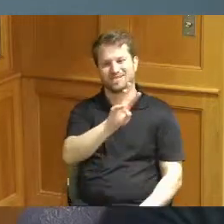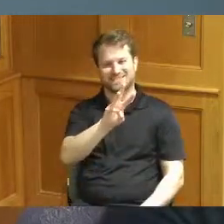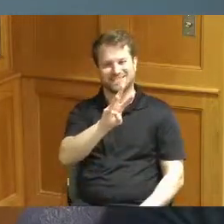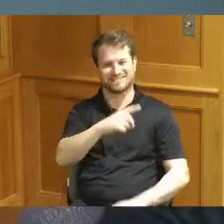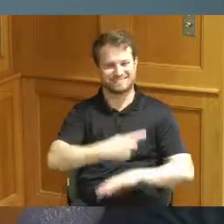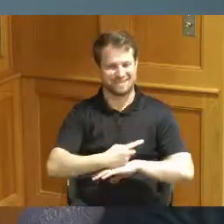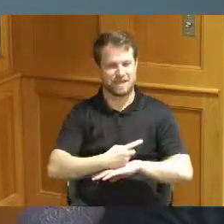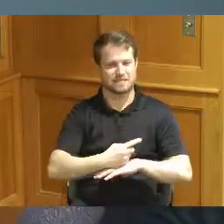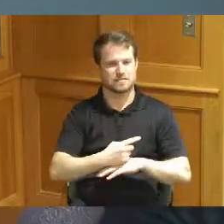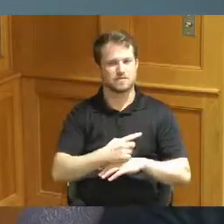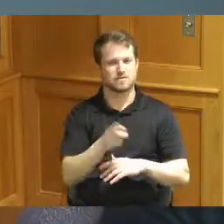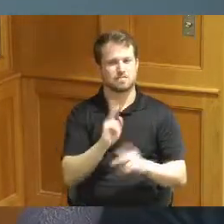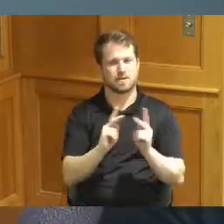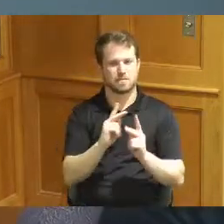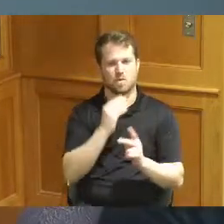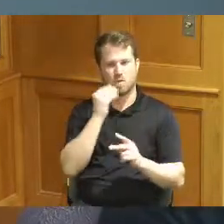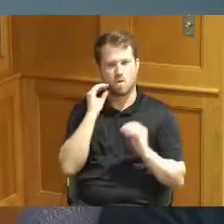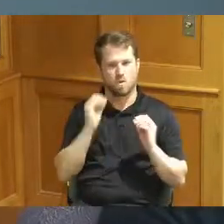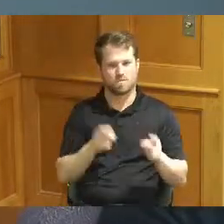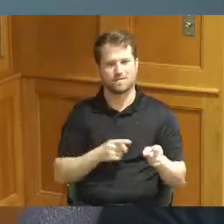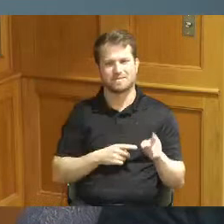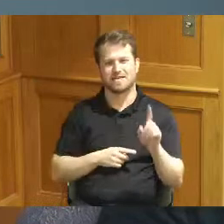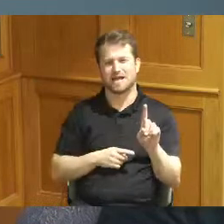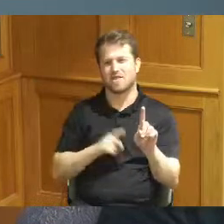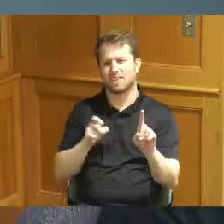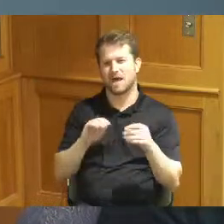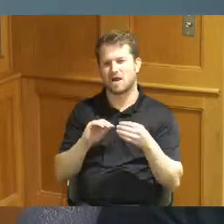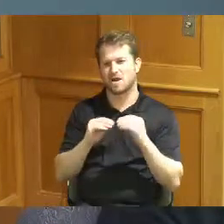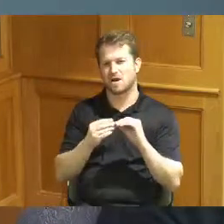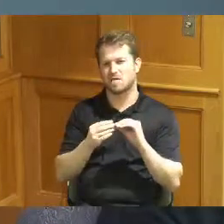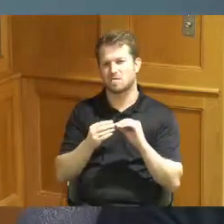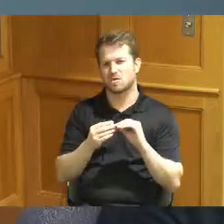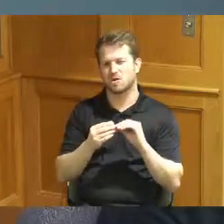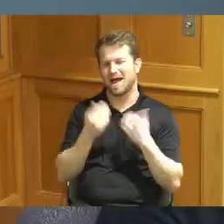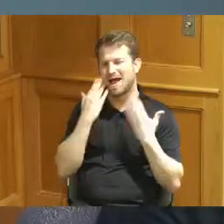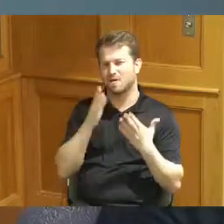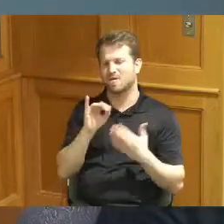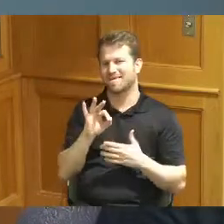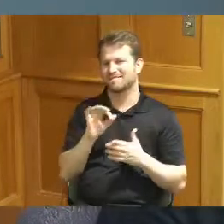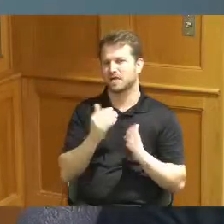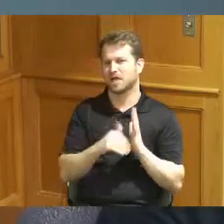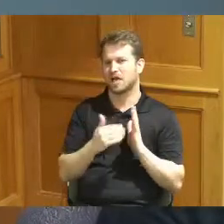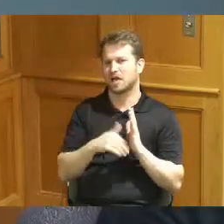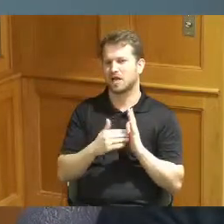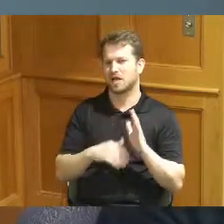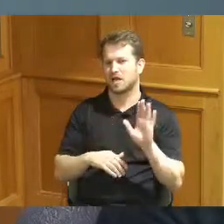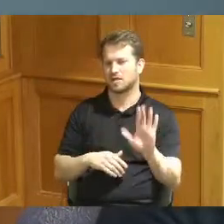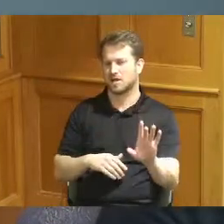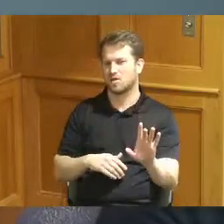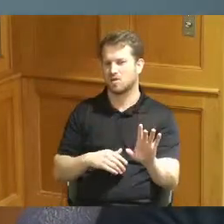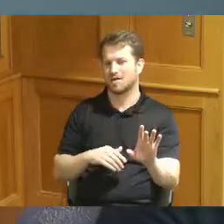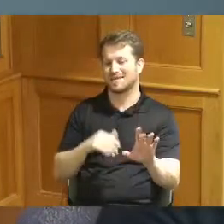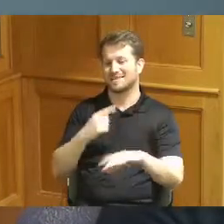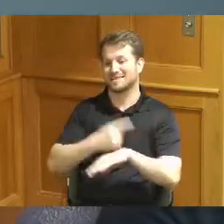I don't know if I would repeat that number only because what happened to him in 46 did they die